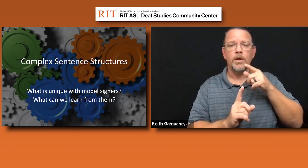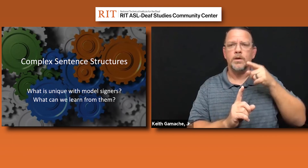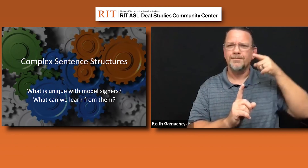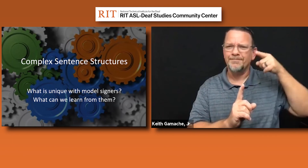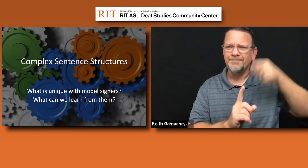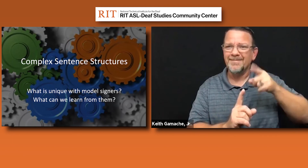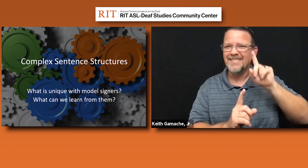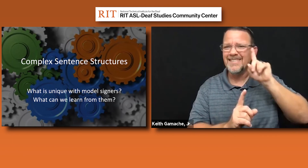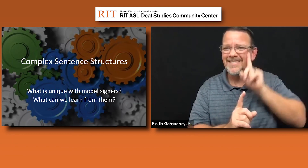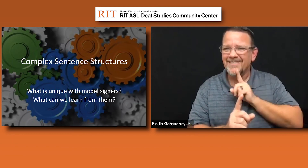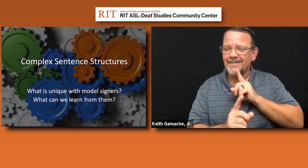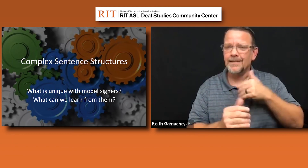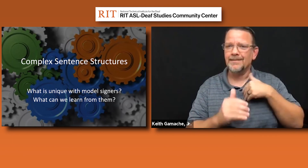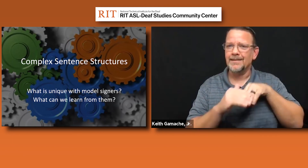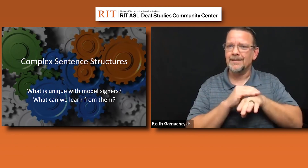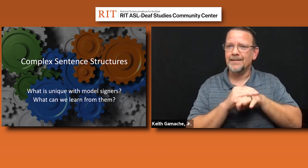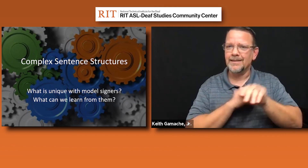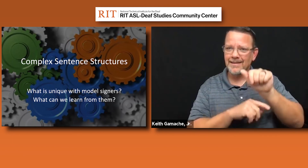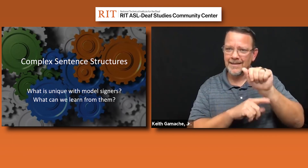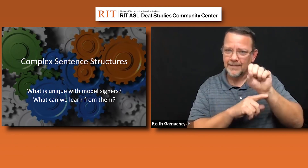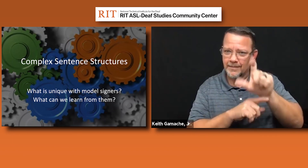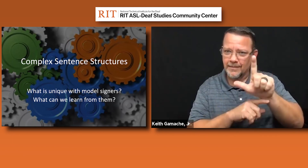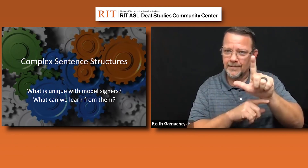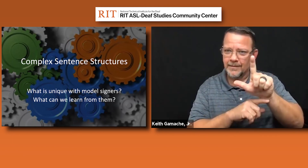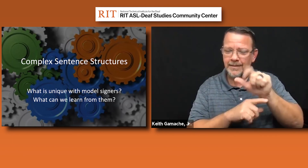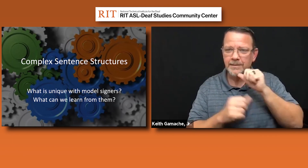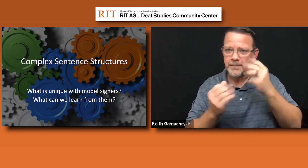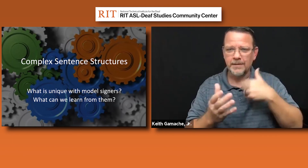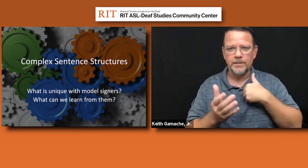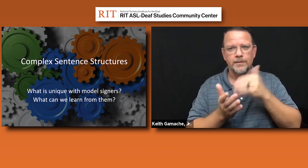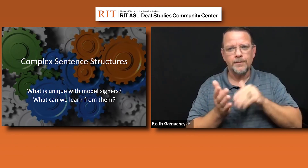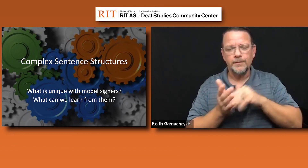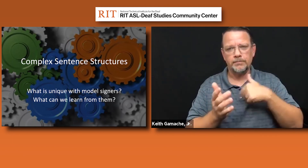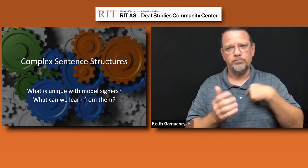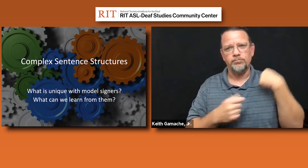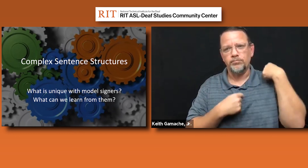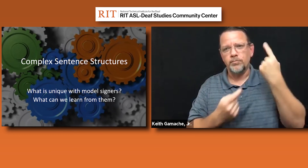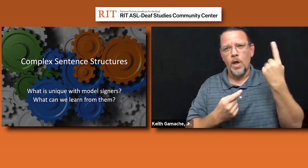when you think about access and who has ASL